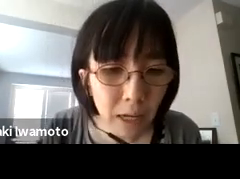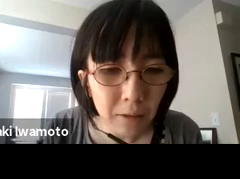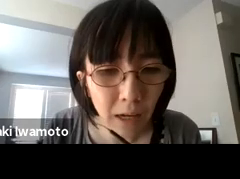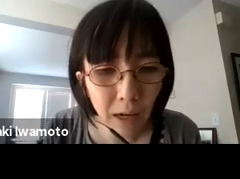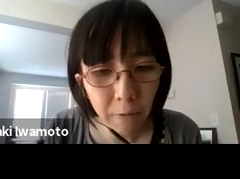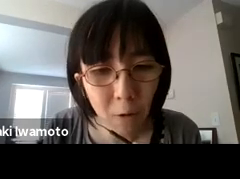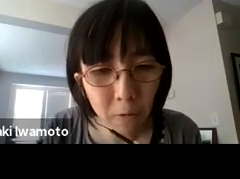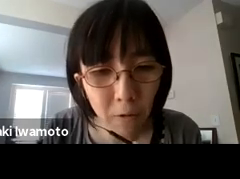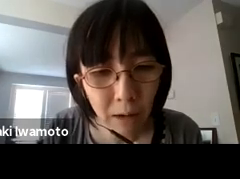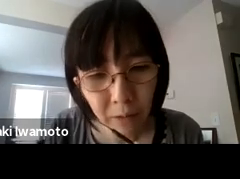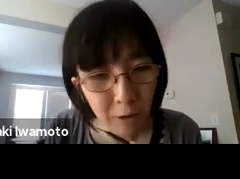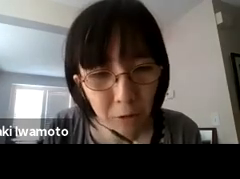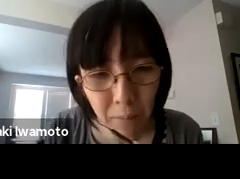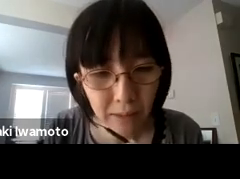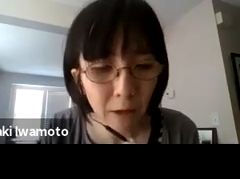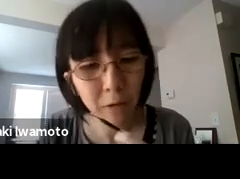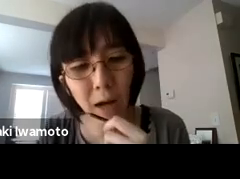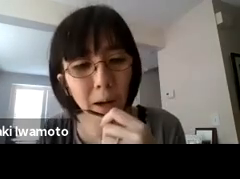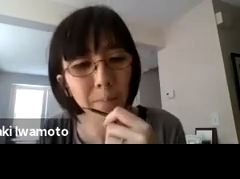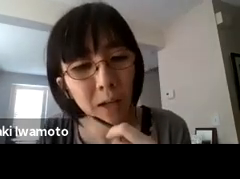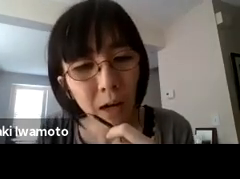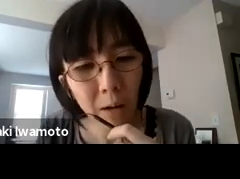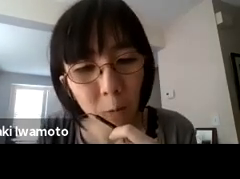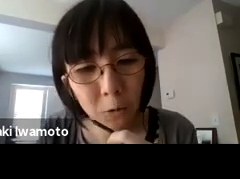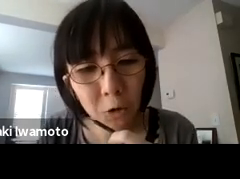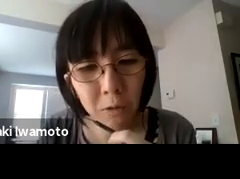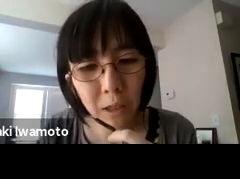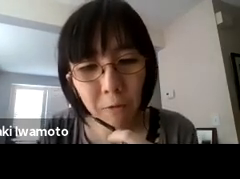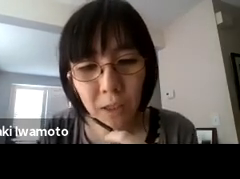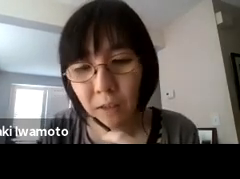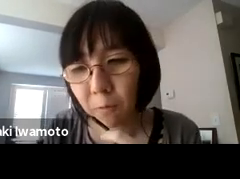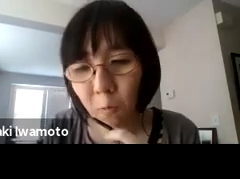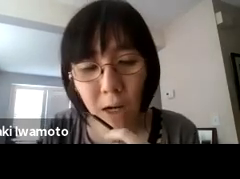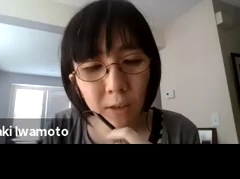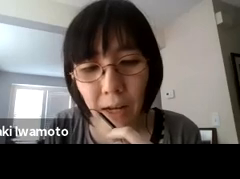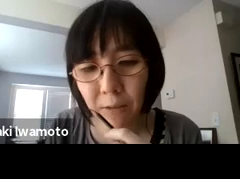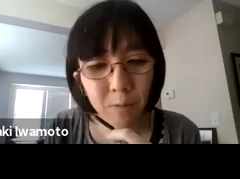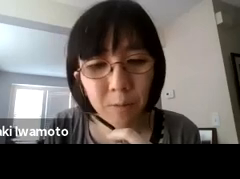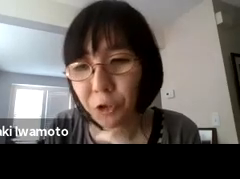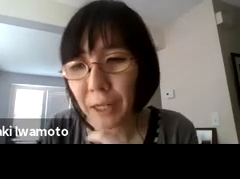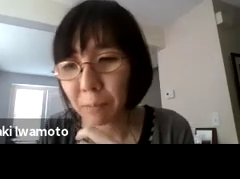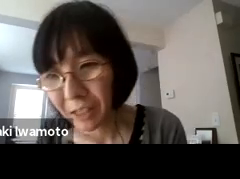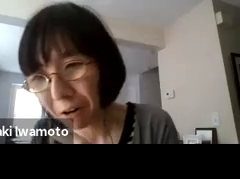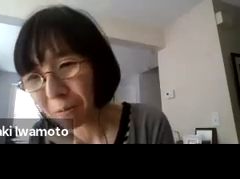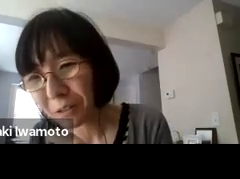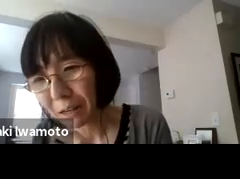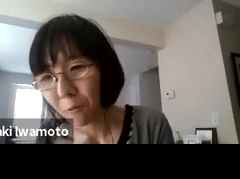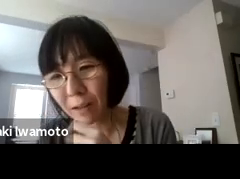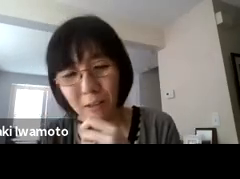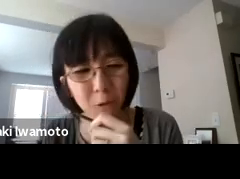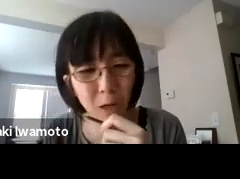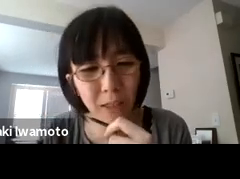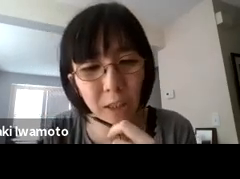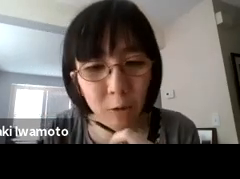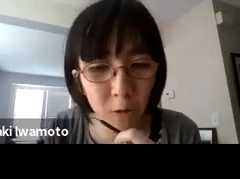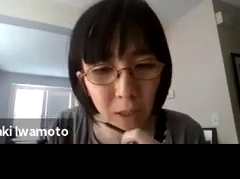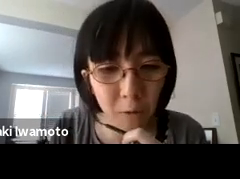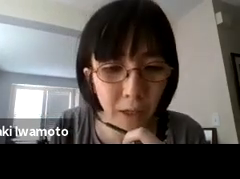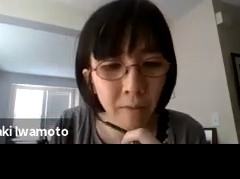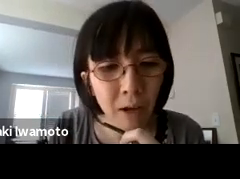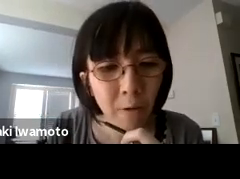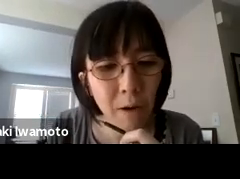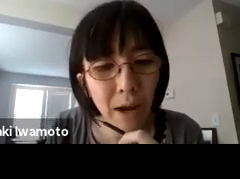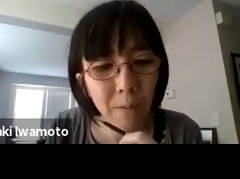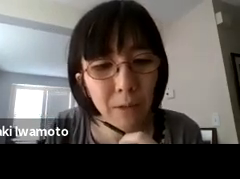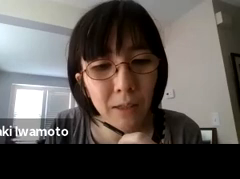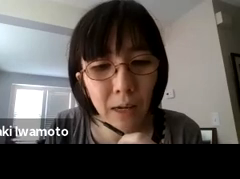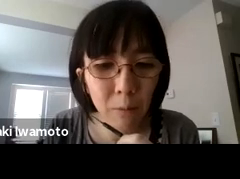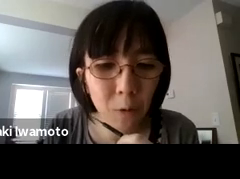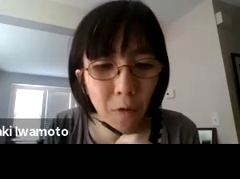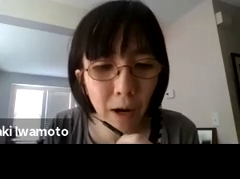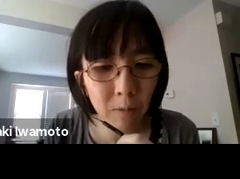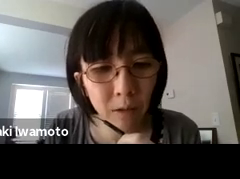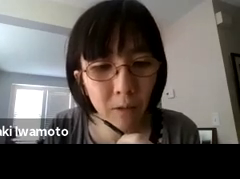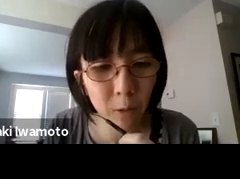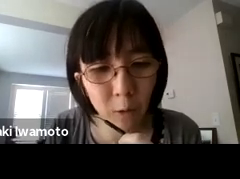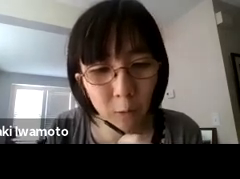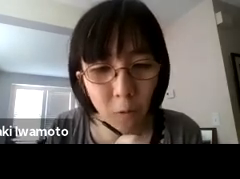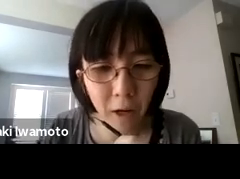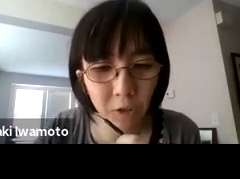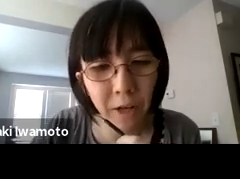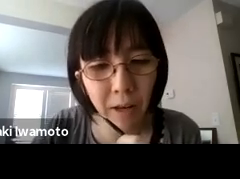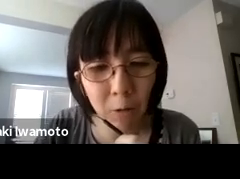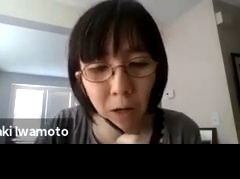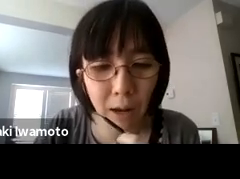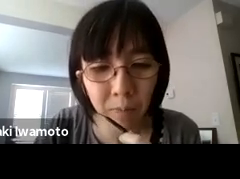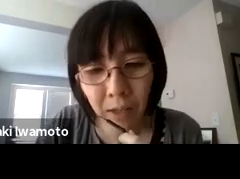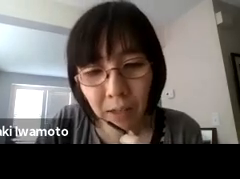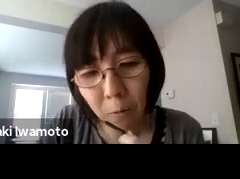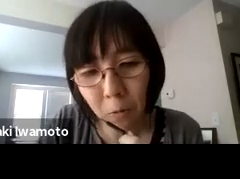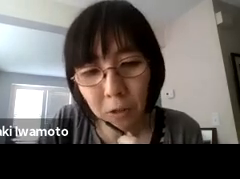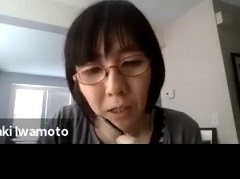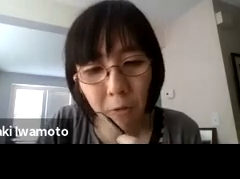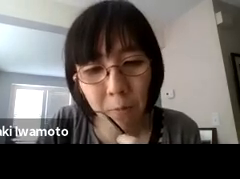And for adults, we often have, including myself, have all sorts of like wishes and hopes and dreams of like what you want the child to be doing. We might have to design a program for a certain outcome.